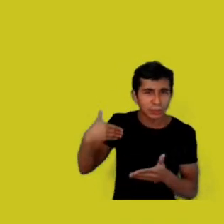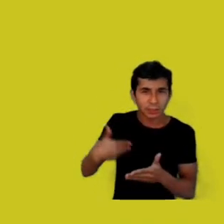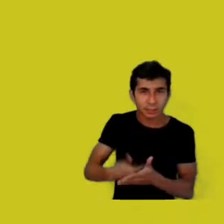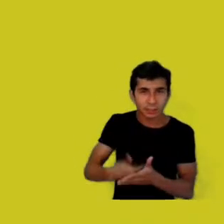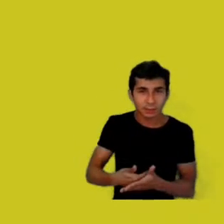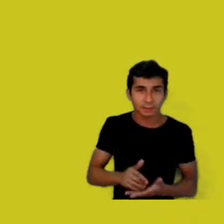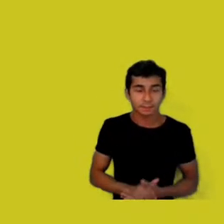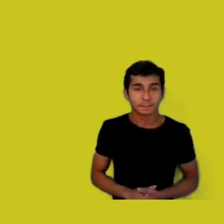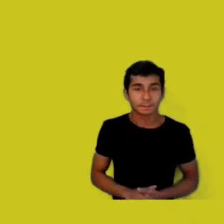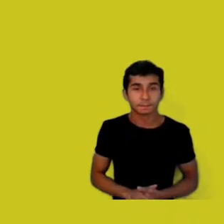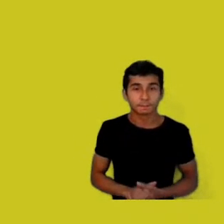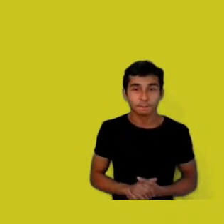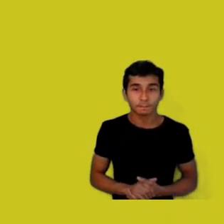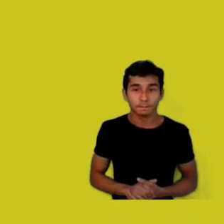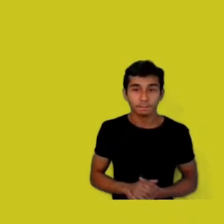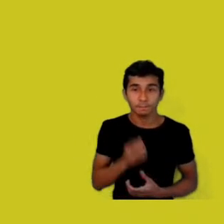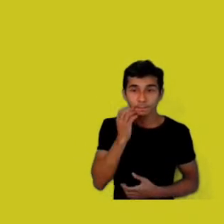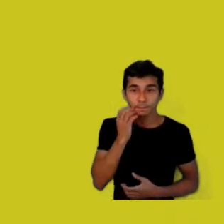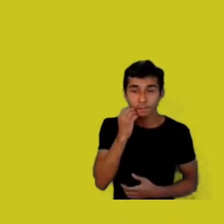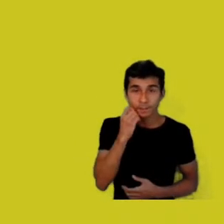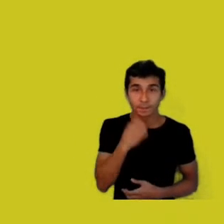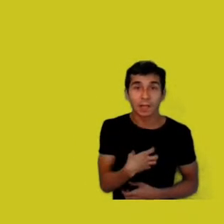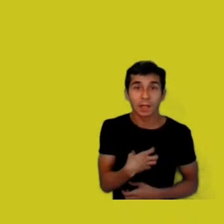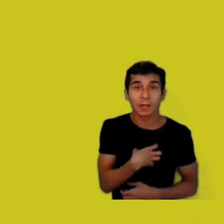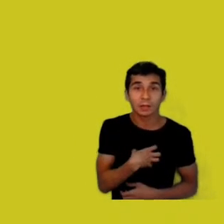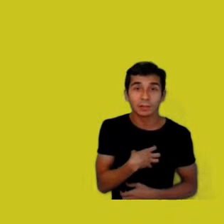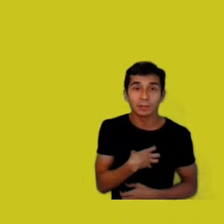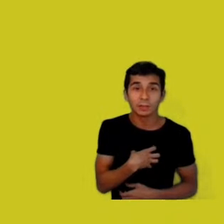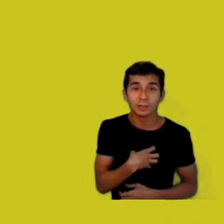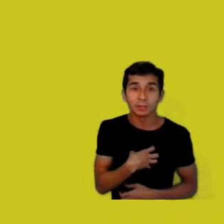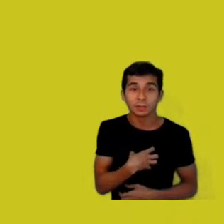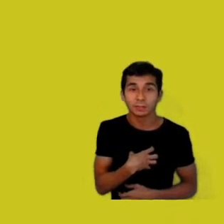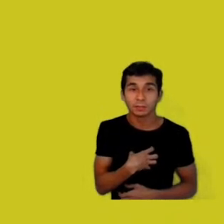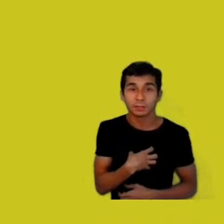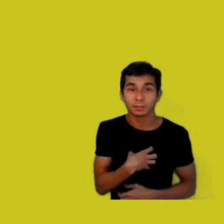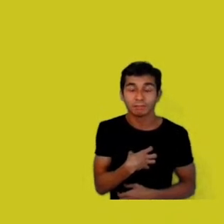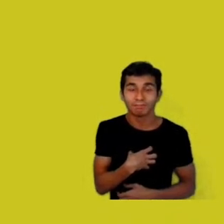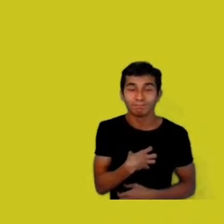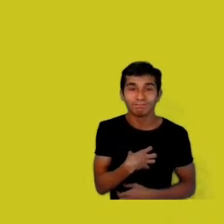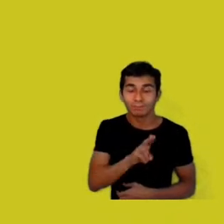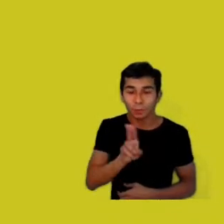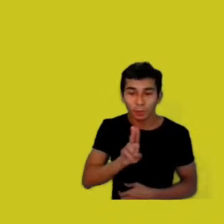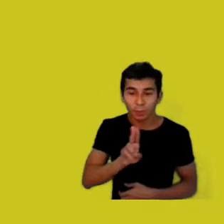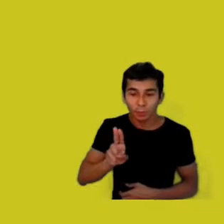Besides these figures and names I can mention